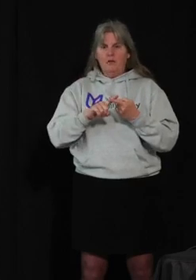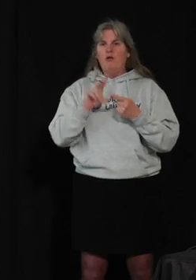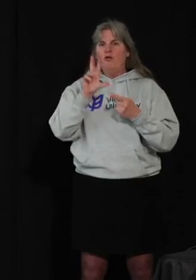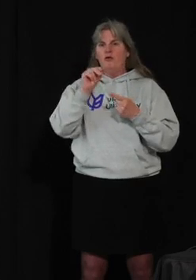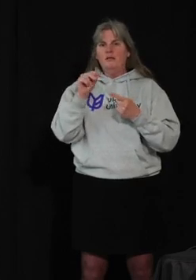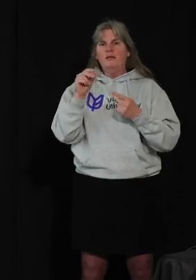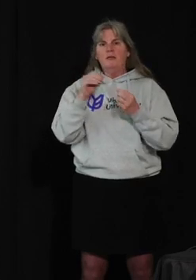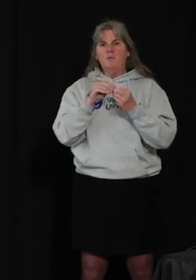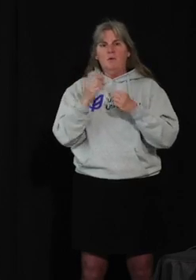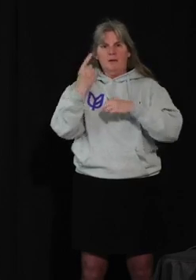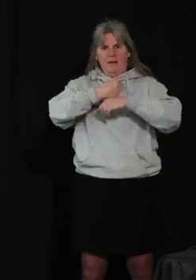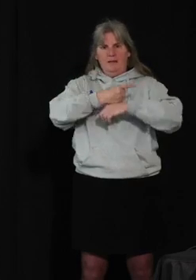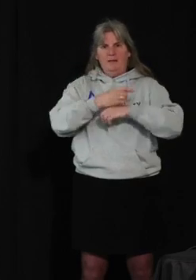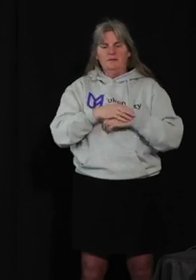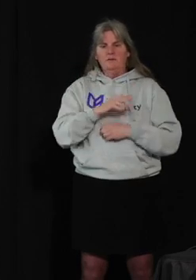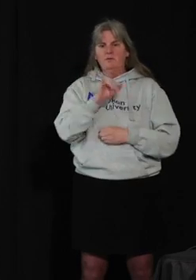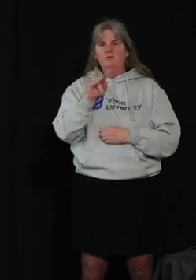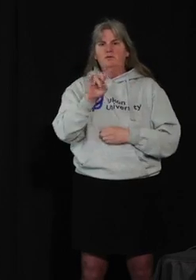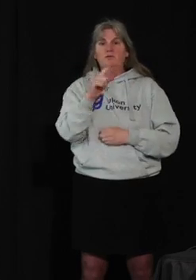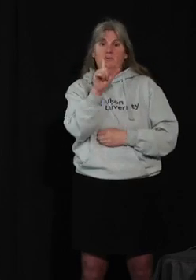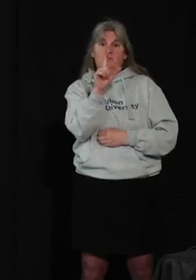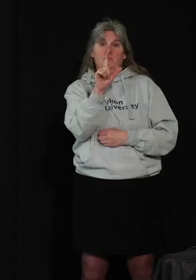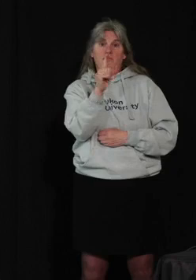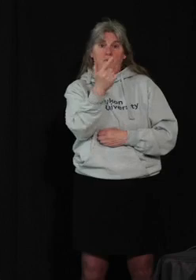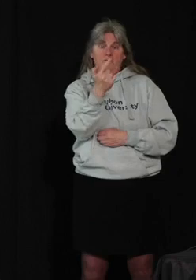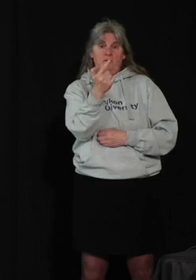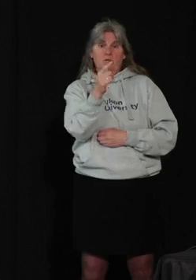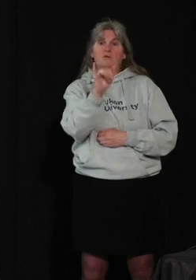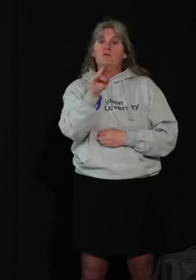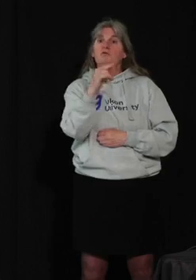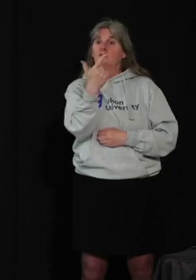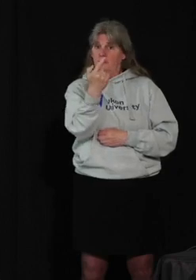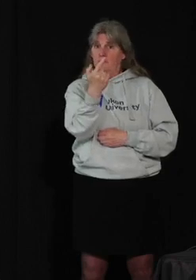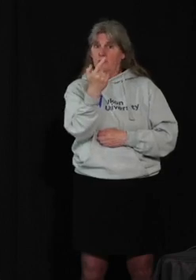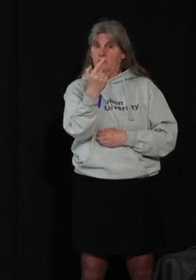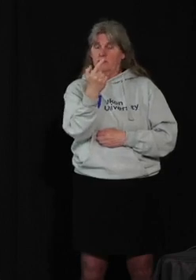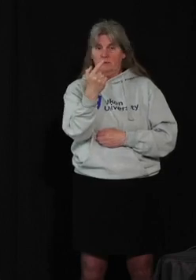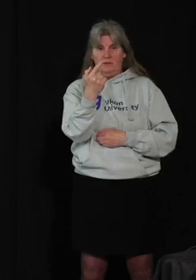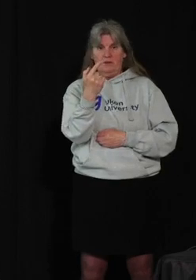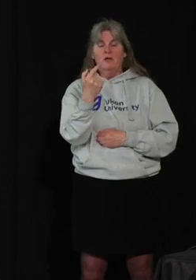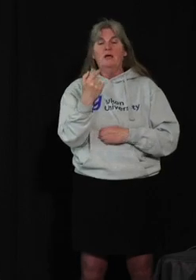over sections have been extended for another 30 days. We also know that British